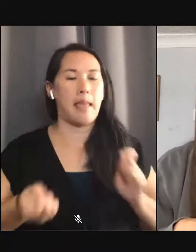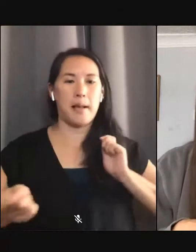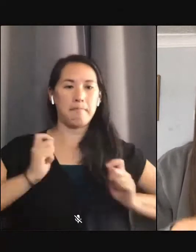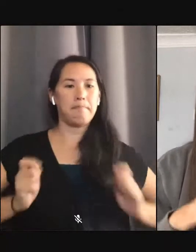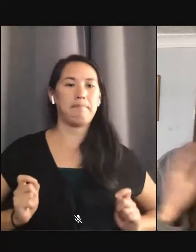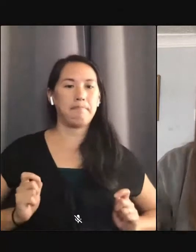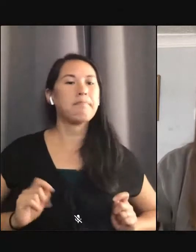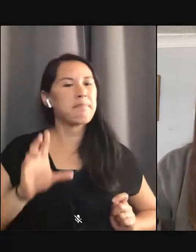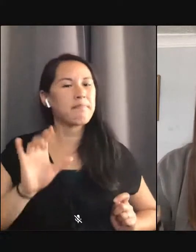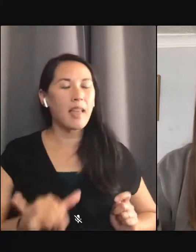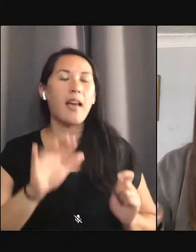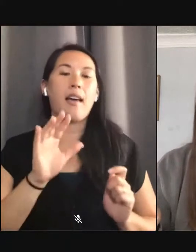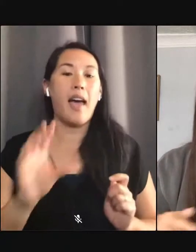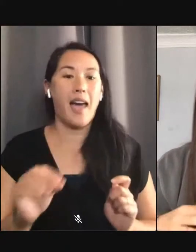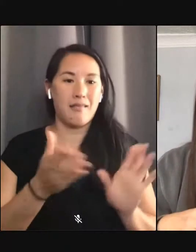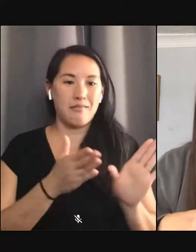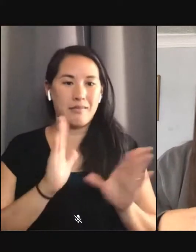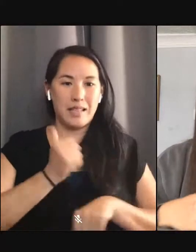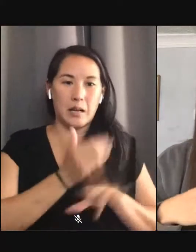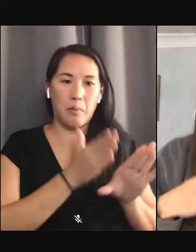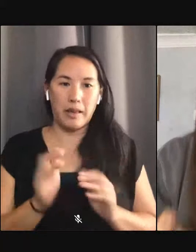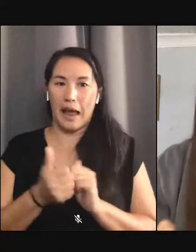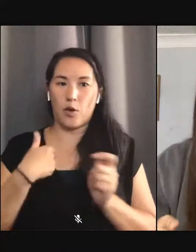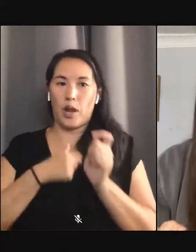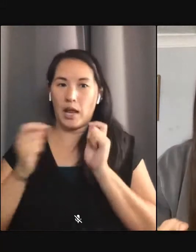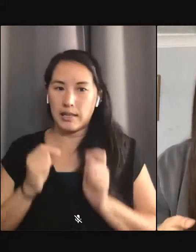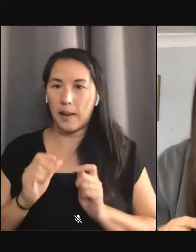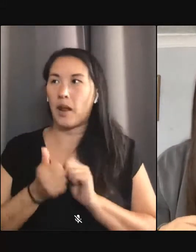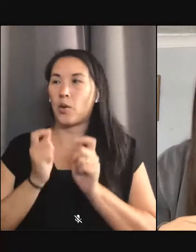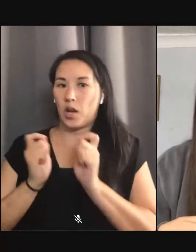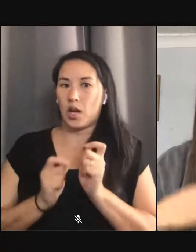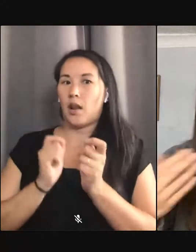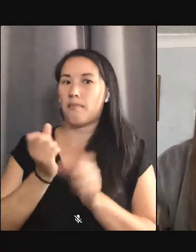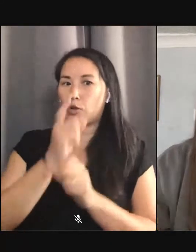um and having that plan ahead of time is is a commitment to that in a way um that way you can